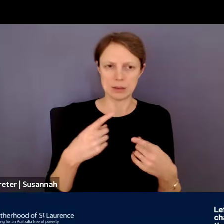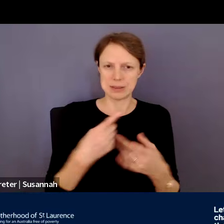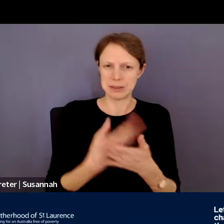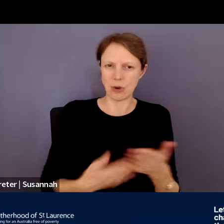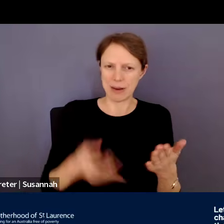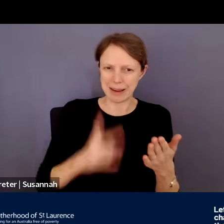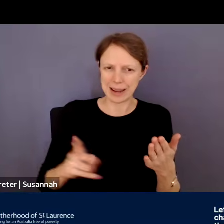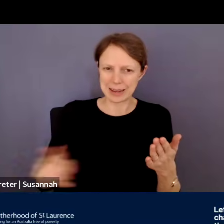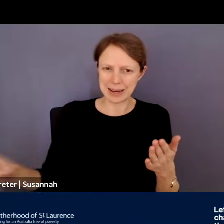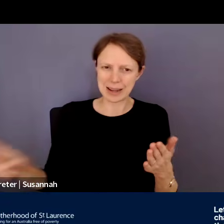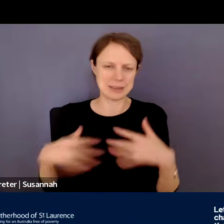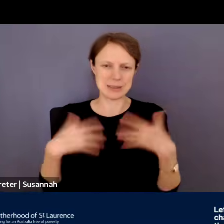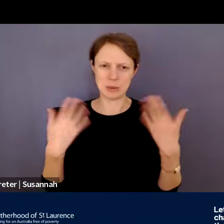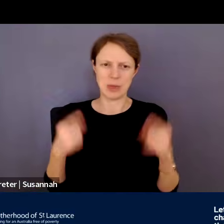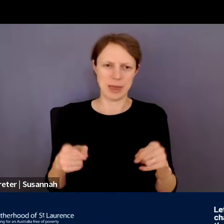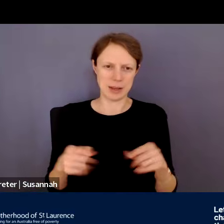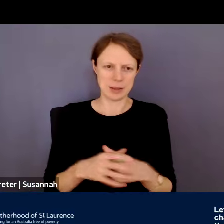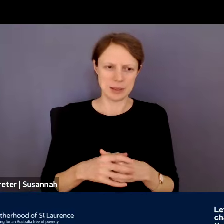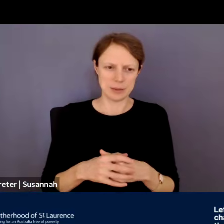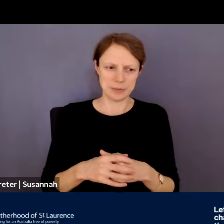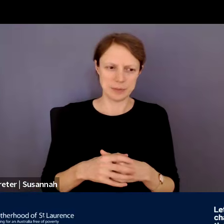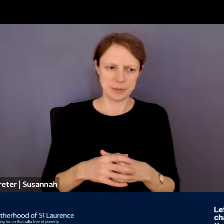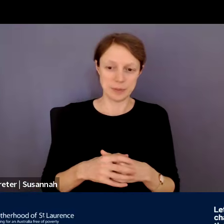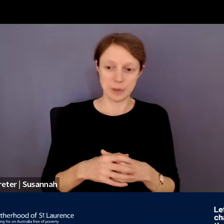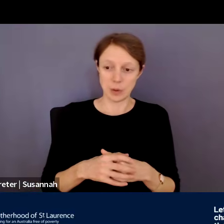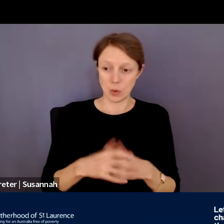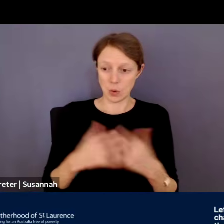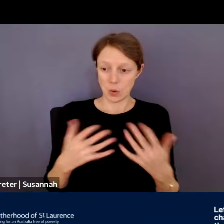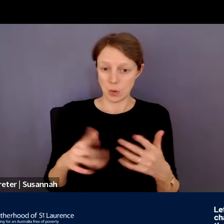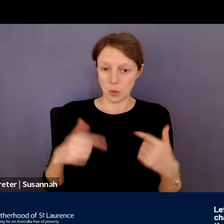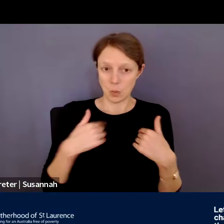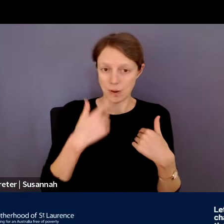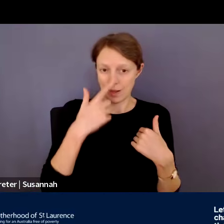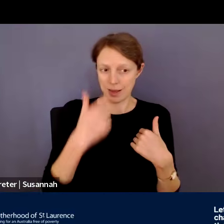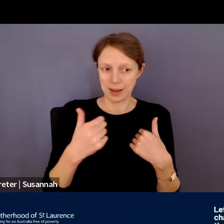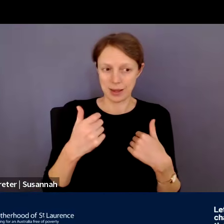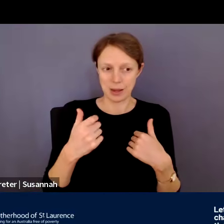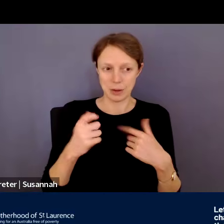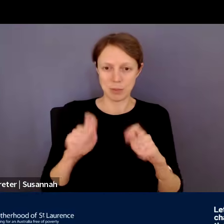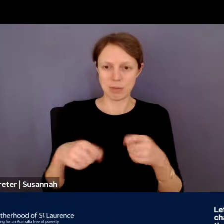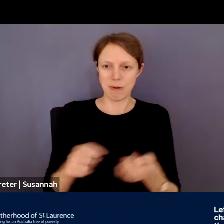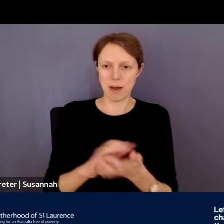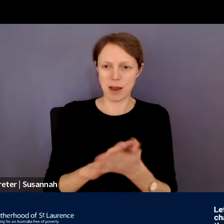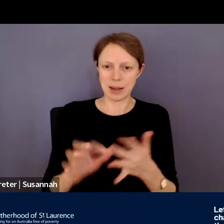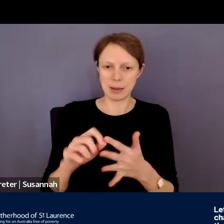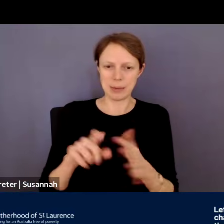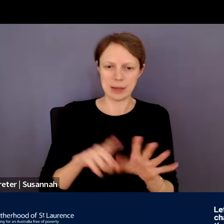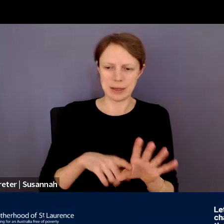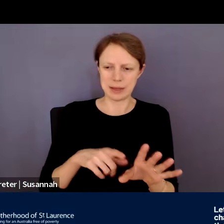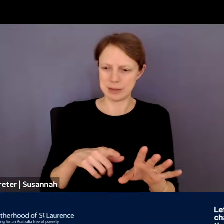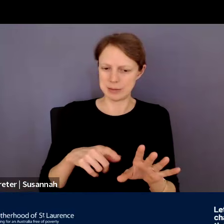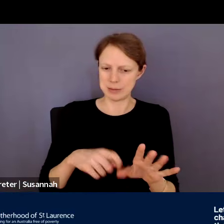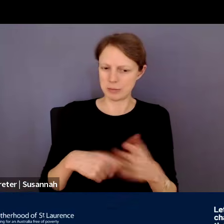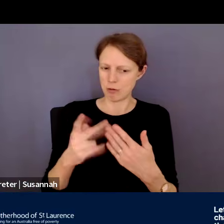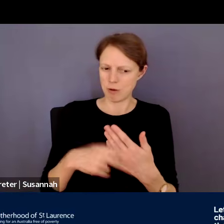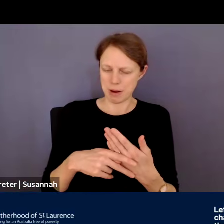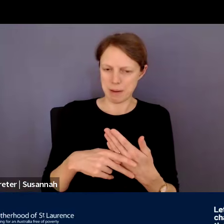as I said in place we are lucky that we provide a HIPPY Program, our disability services and our BSL